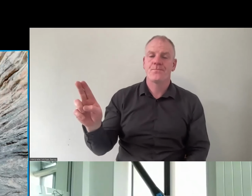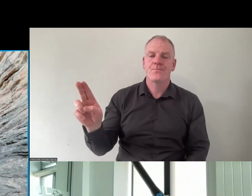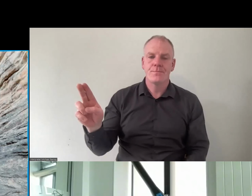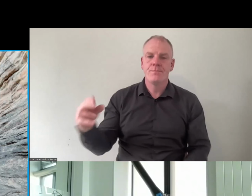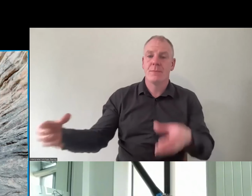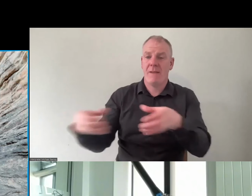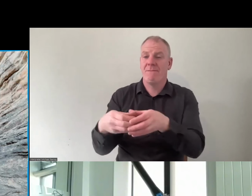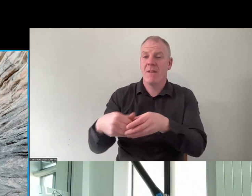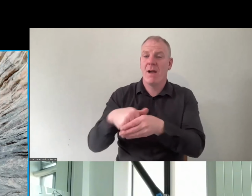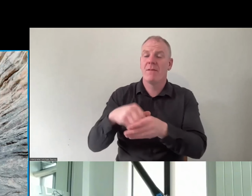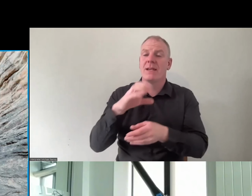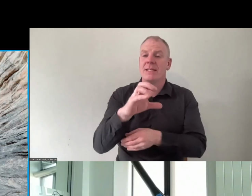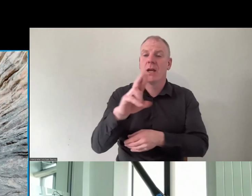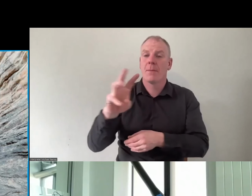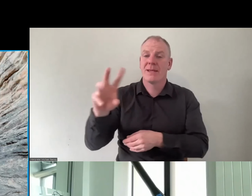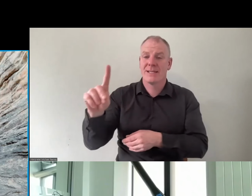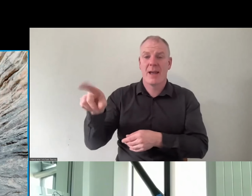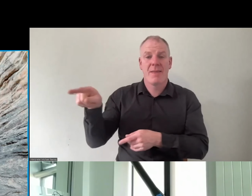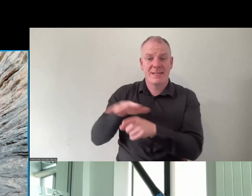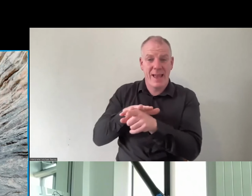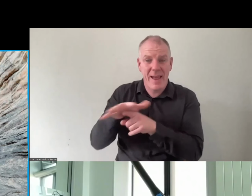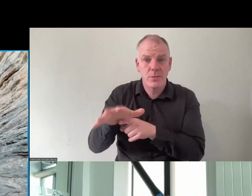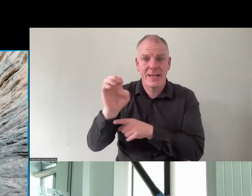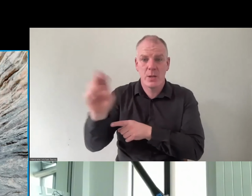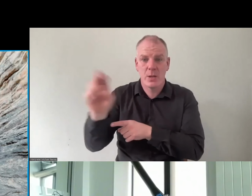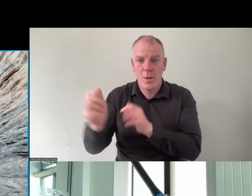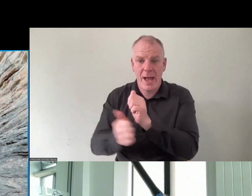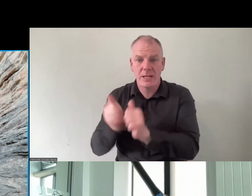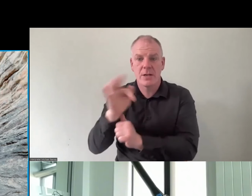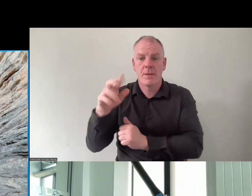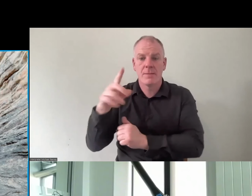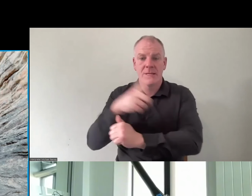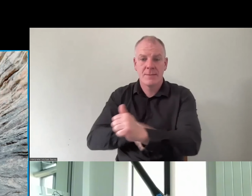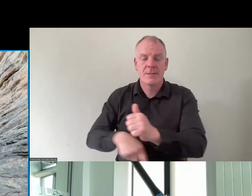So, it drives the EU action on disability and is referred to in EU case law.